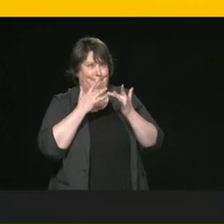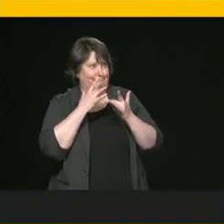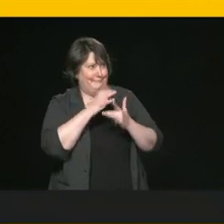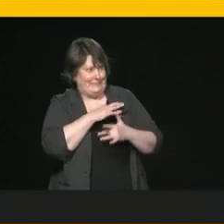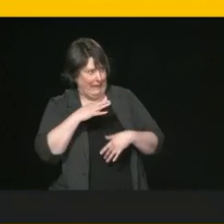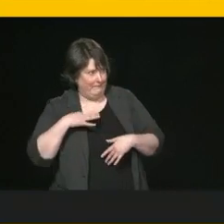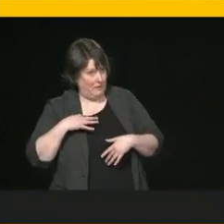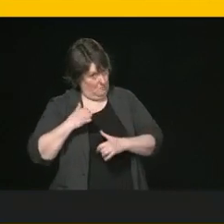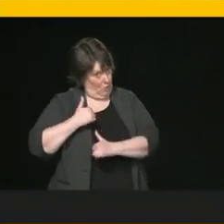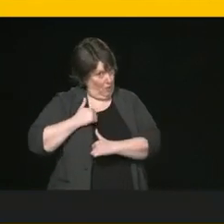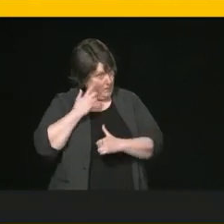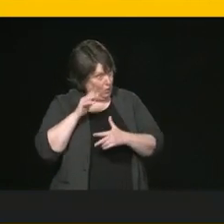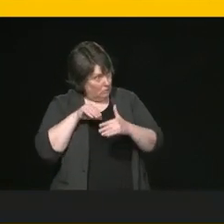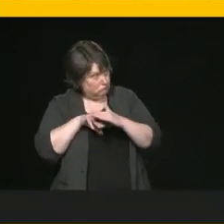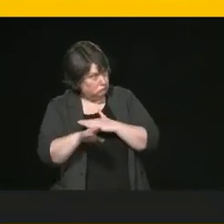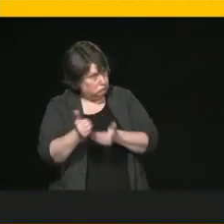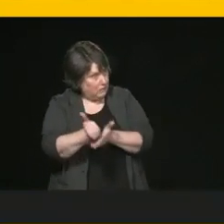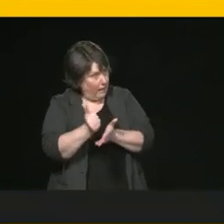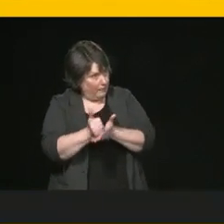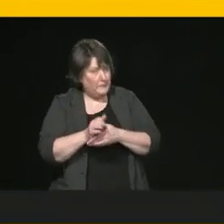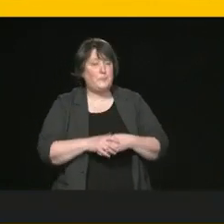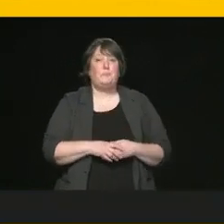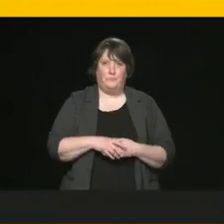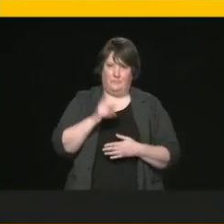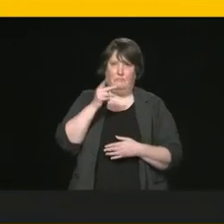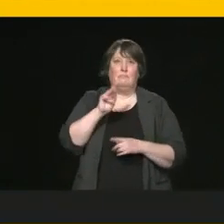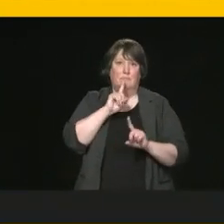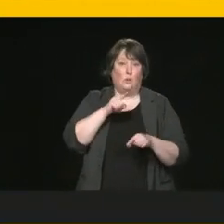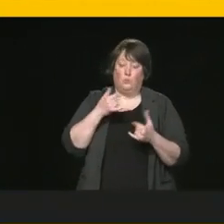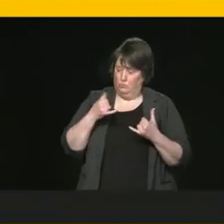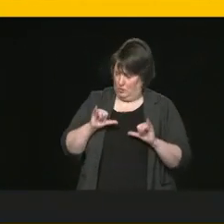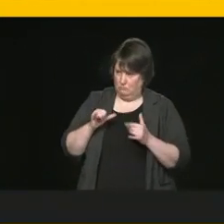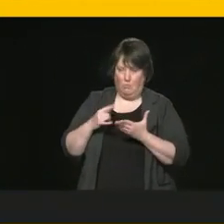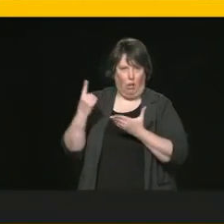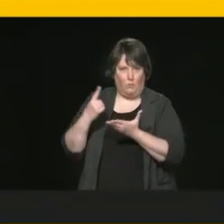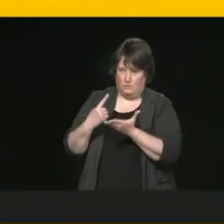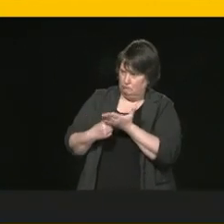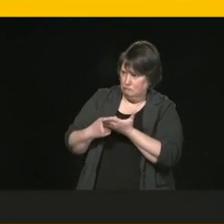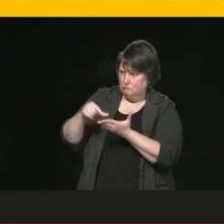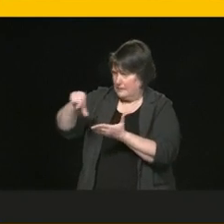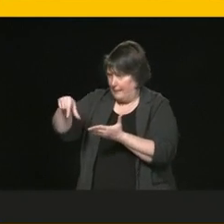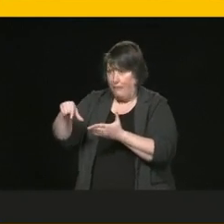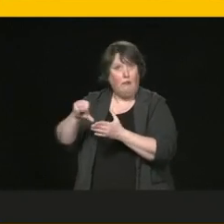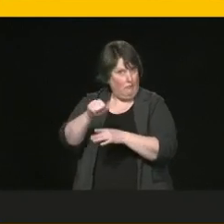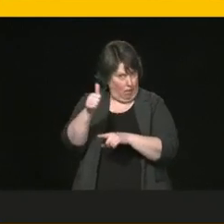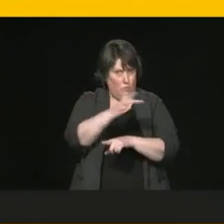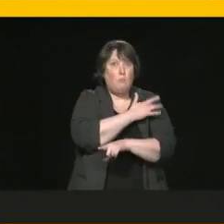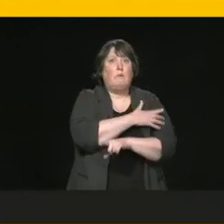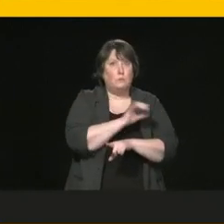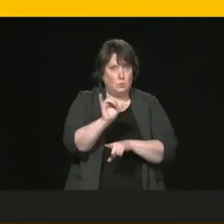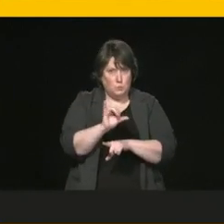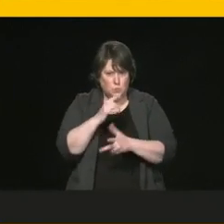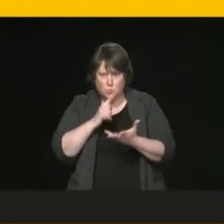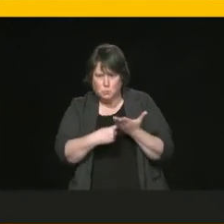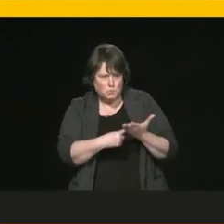MEDICAL DIVISION MAY NOT BE ENOUGH SO ARE THE TROOPS OR IS THE C.A.F. READY TO INTERVENE?